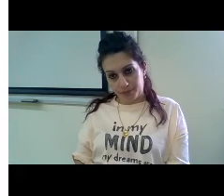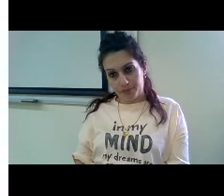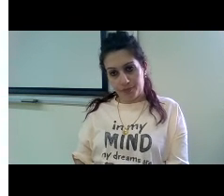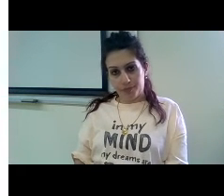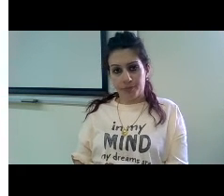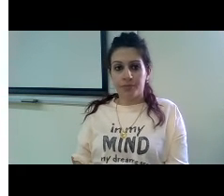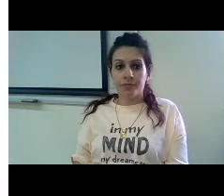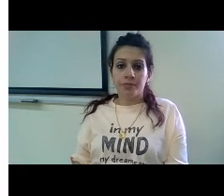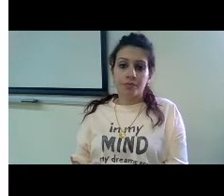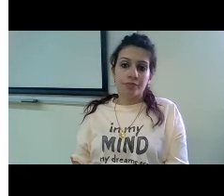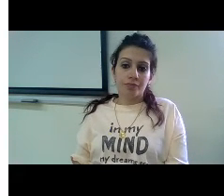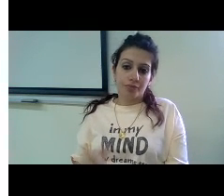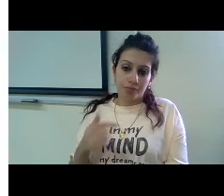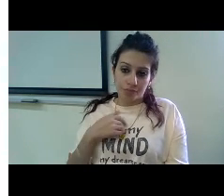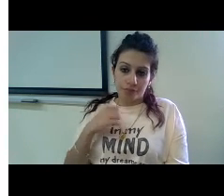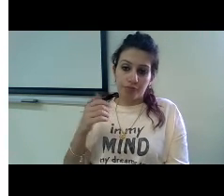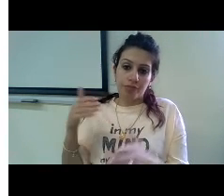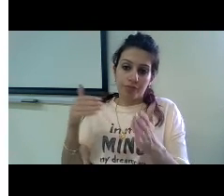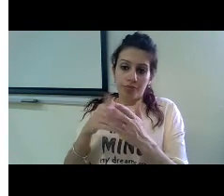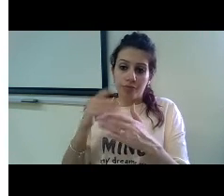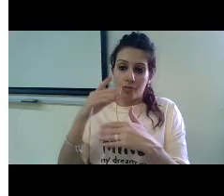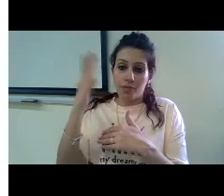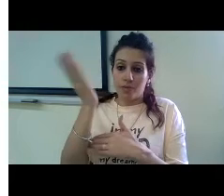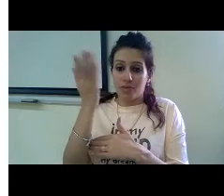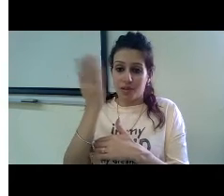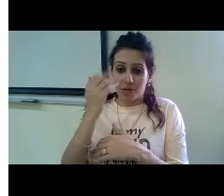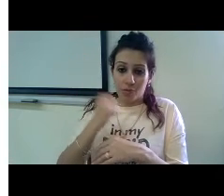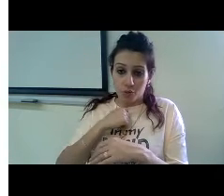learning is actually implemented to provide a learning experience.